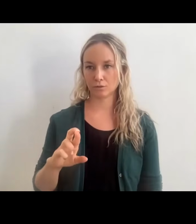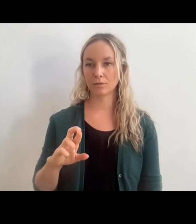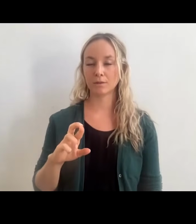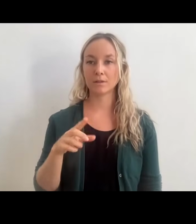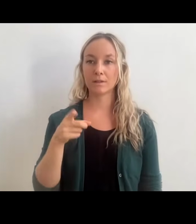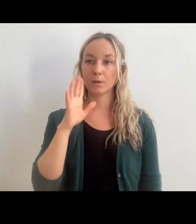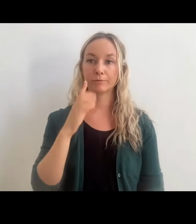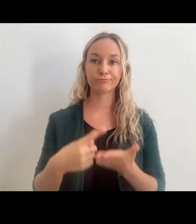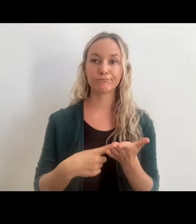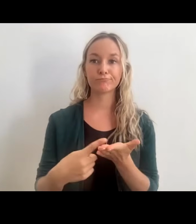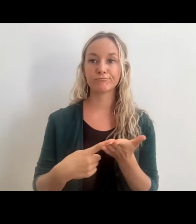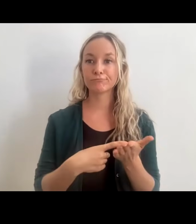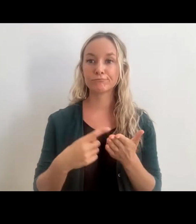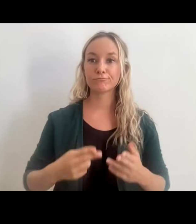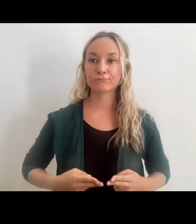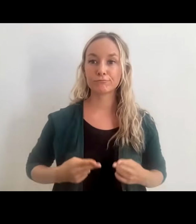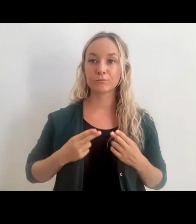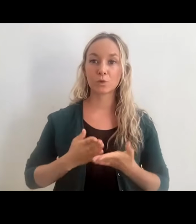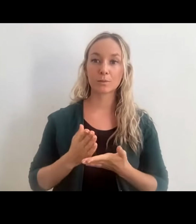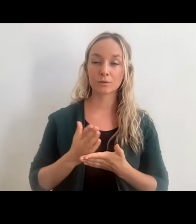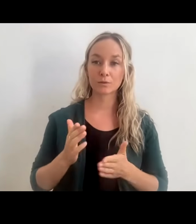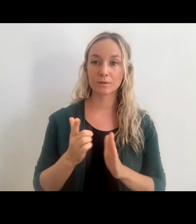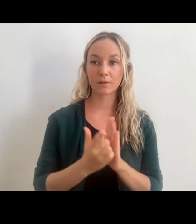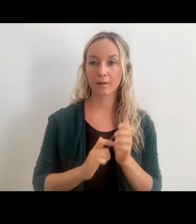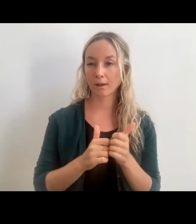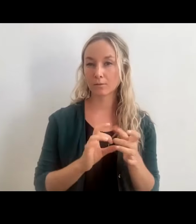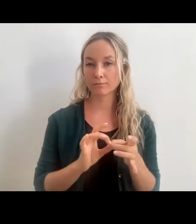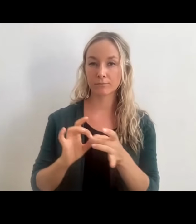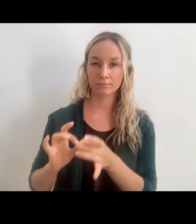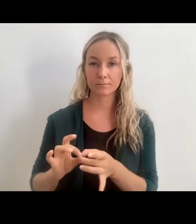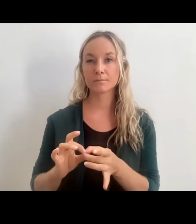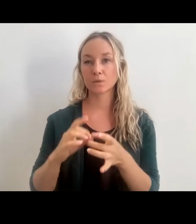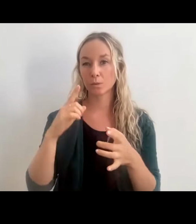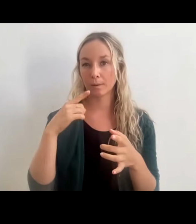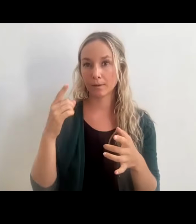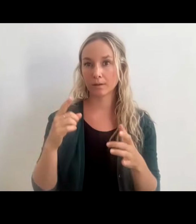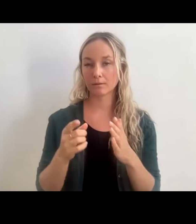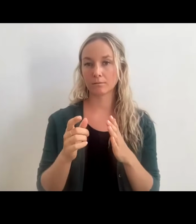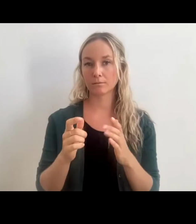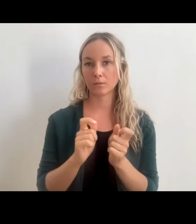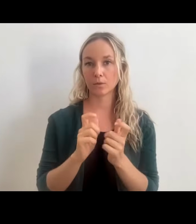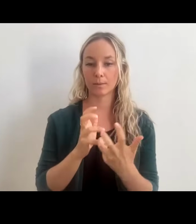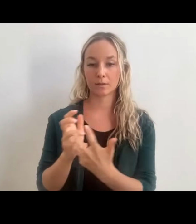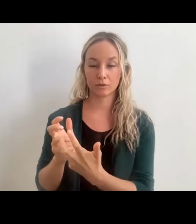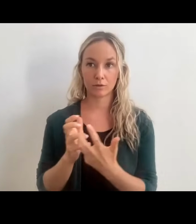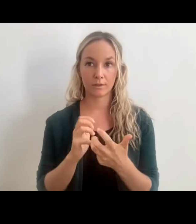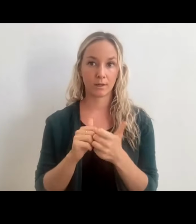communities and how you can get involved and spread the word, So without further ado,